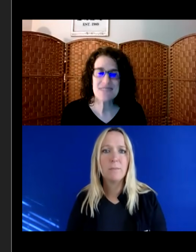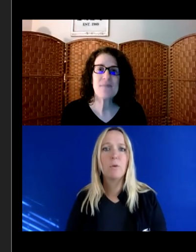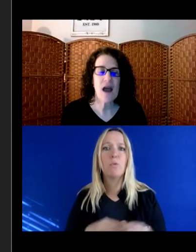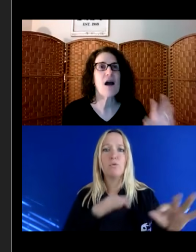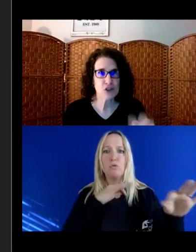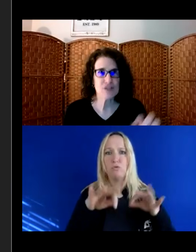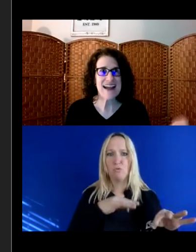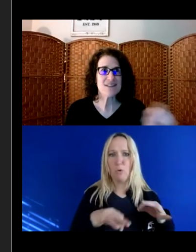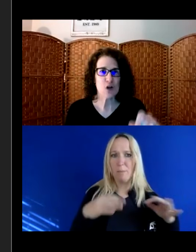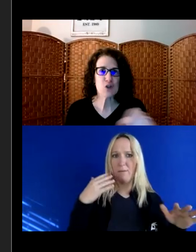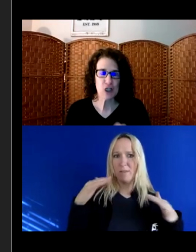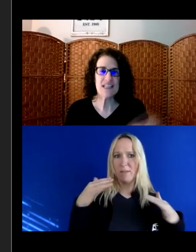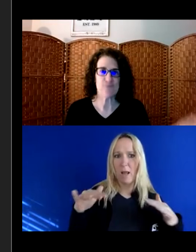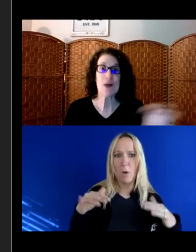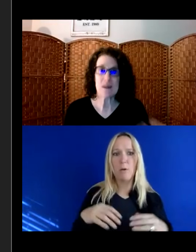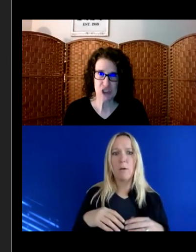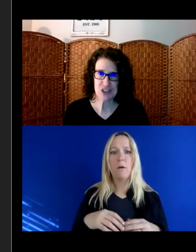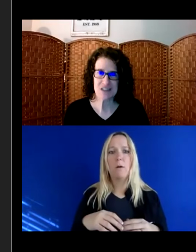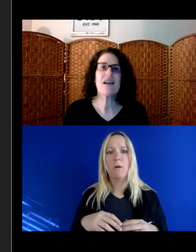text alternatives for images.